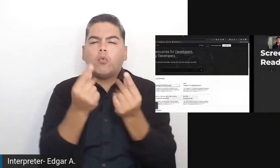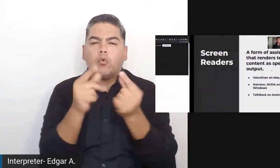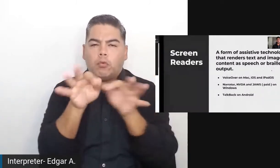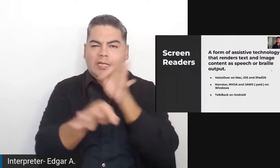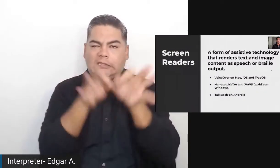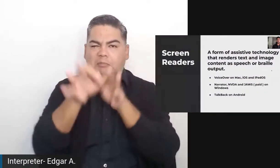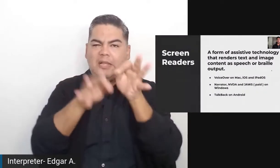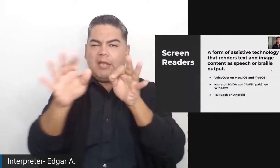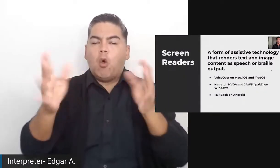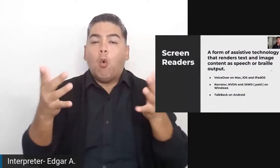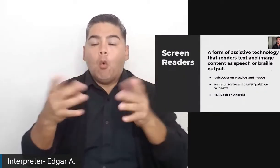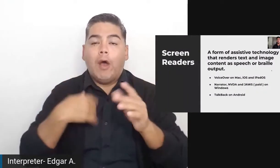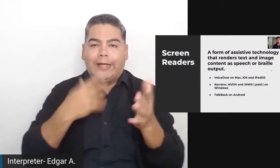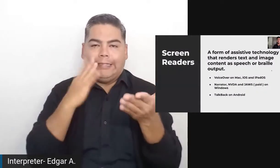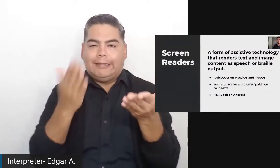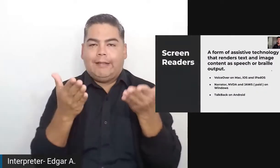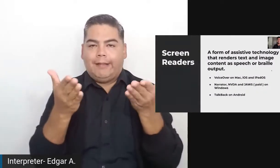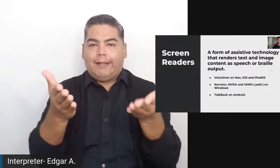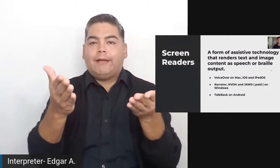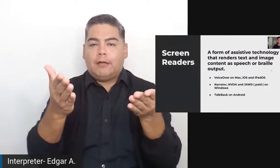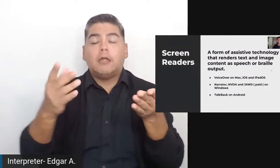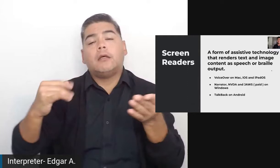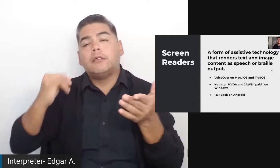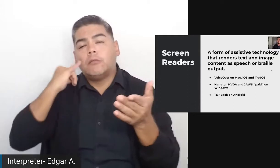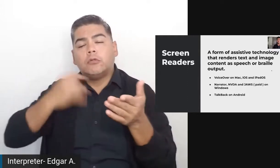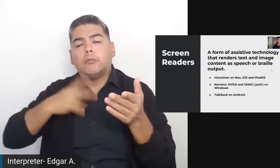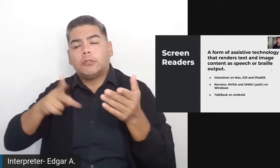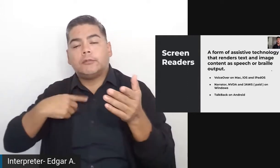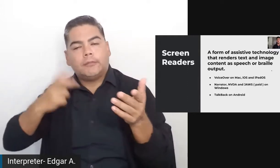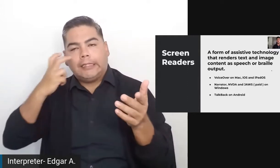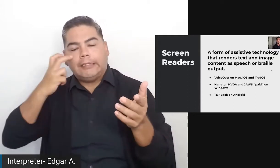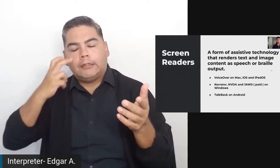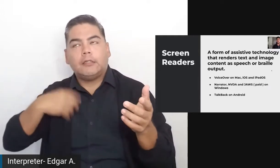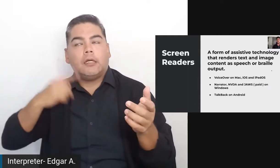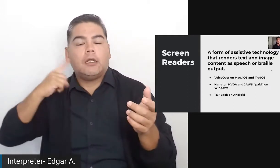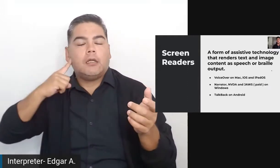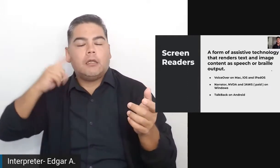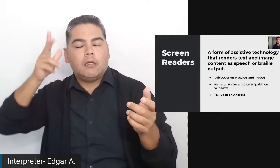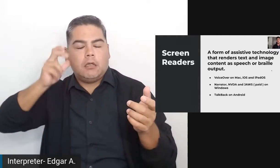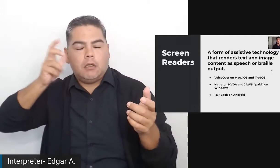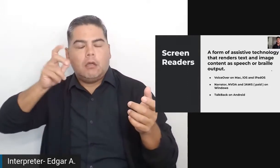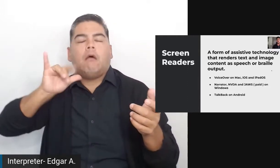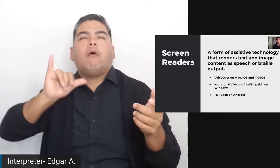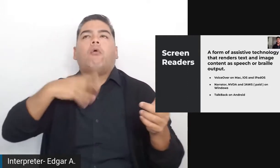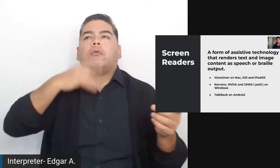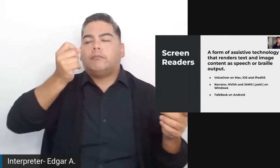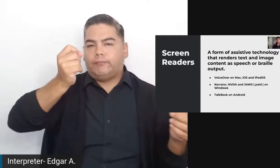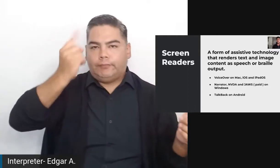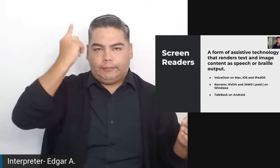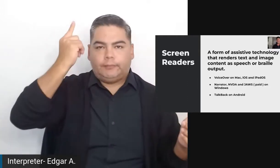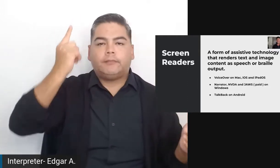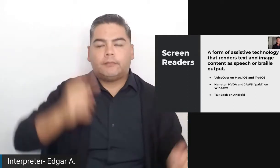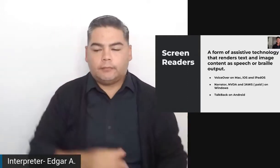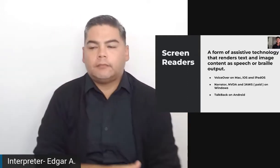As you saw in this video clip that the screen reader starts reading content on the screen from the top of the screen